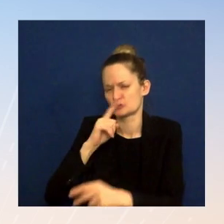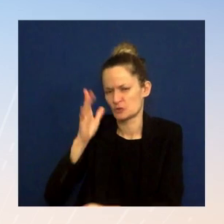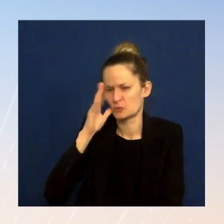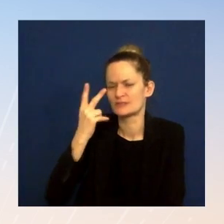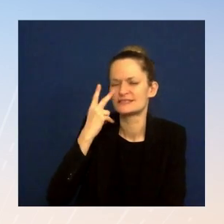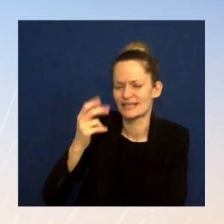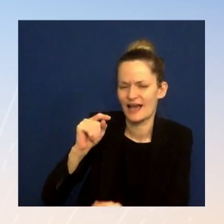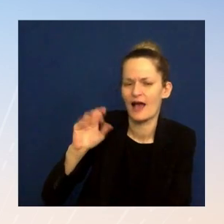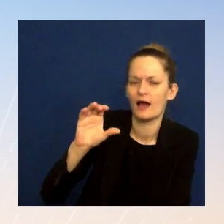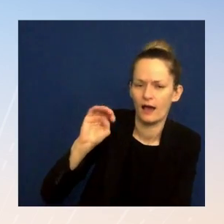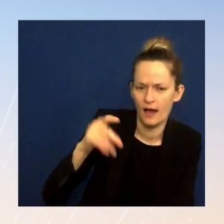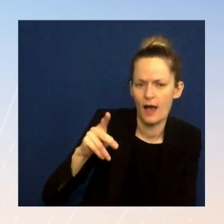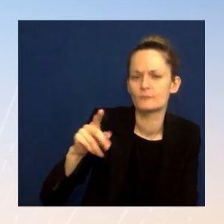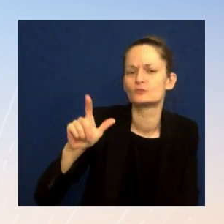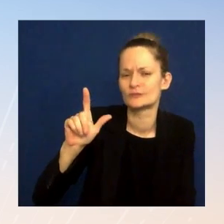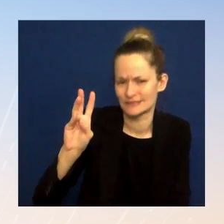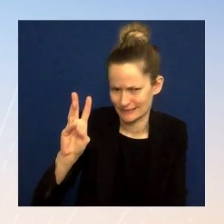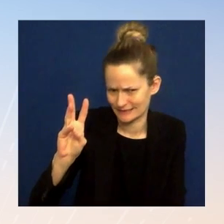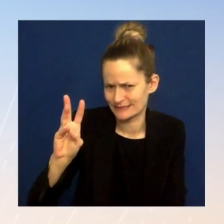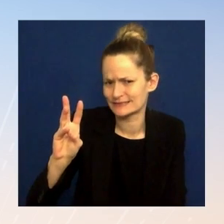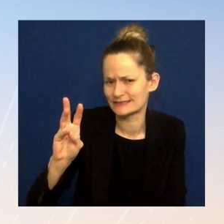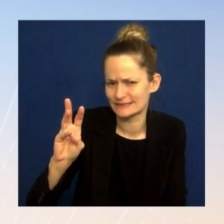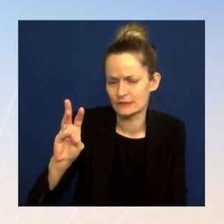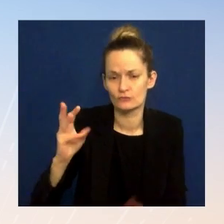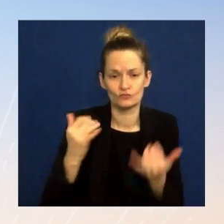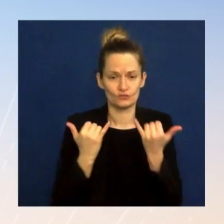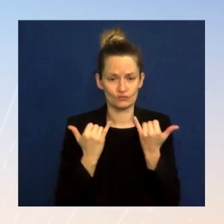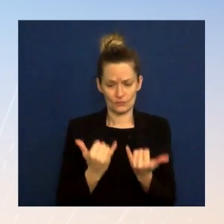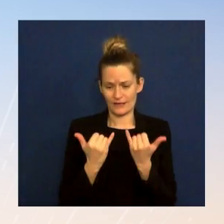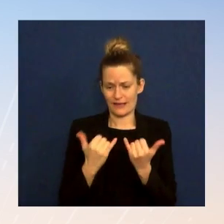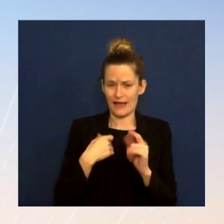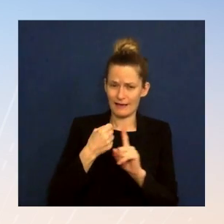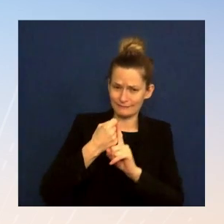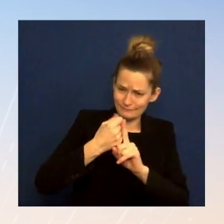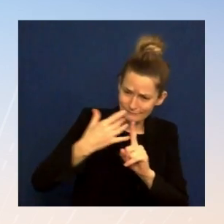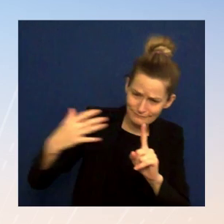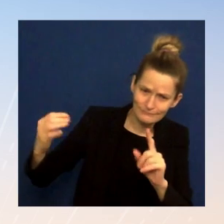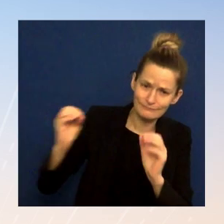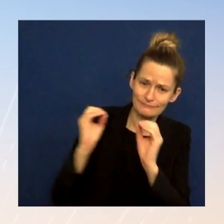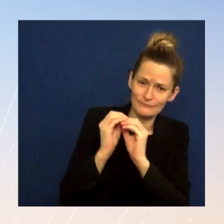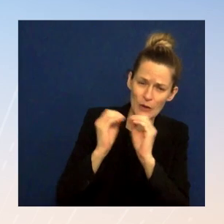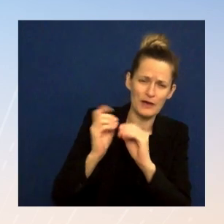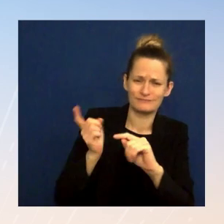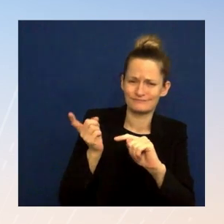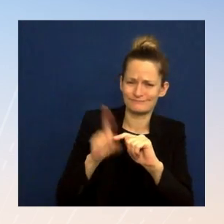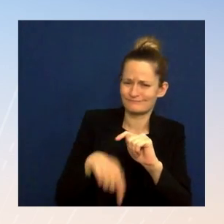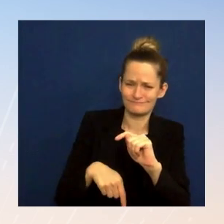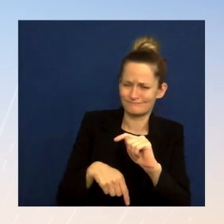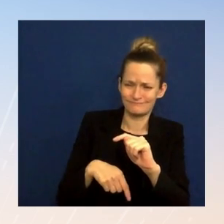in a position to announce any bilateral meetings at COP26. I'm going to turn it over to Jen Psaki.